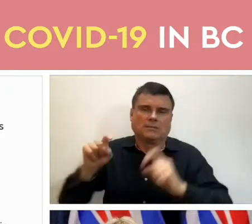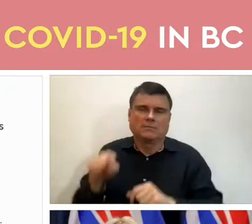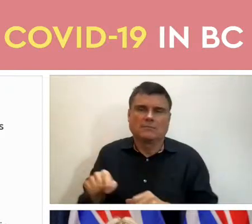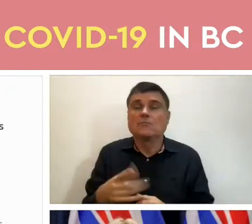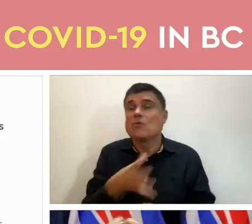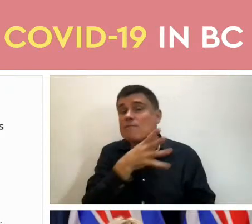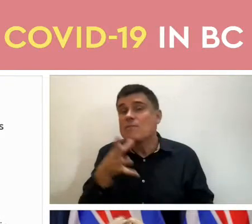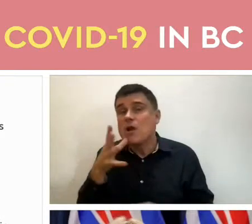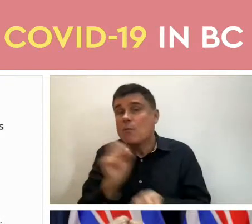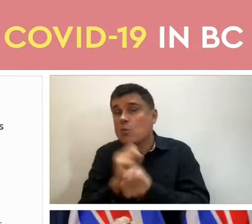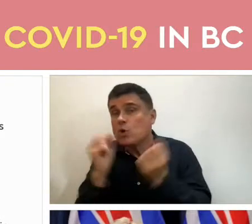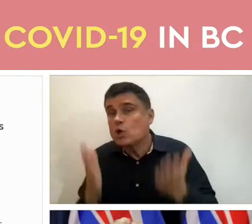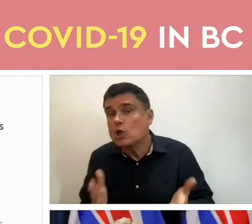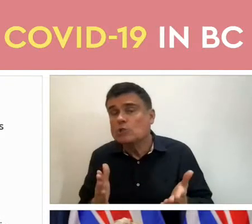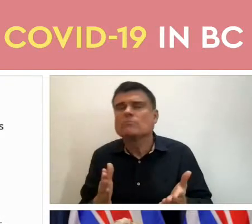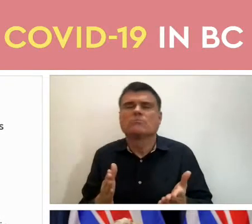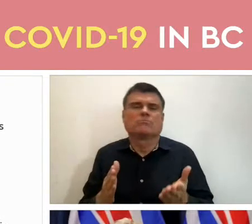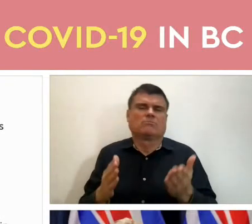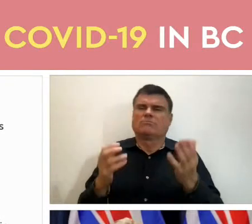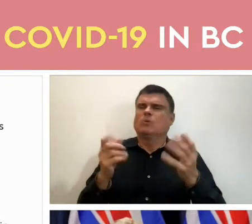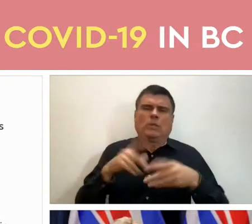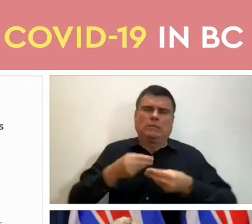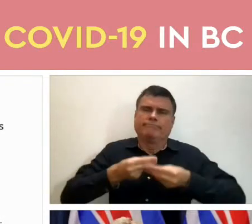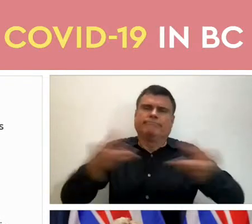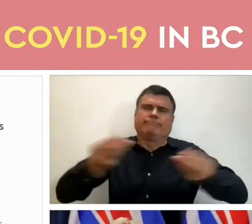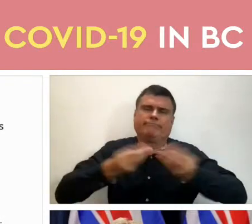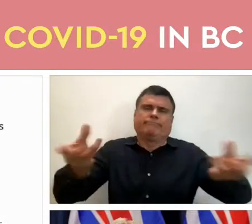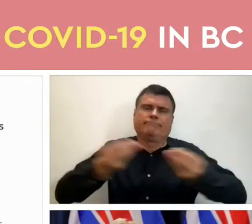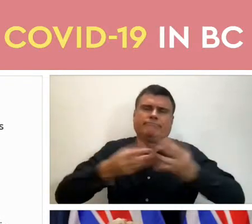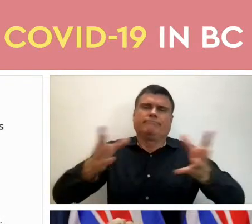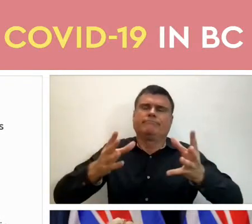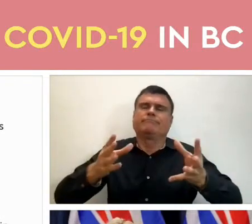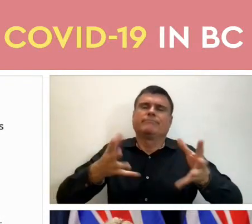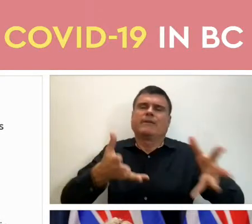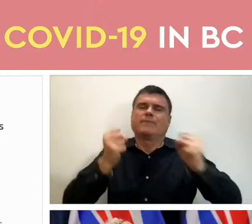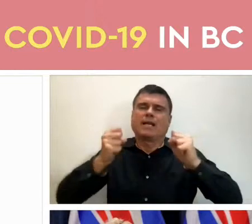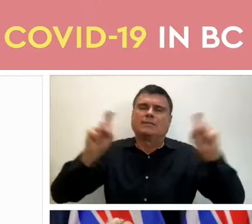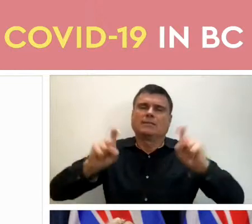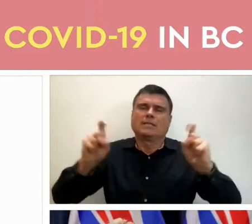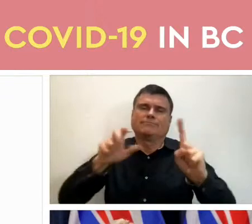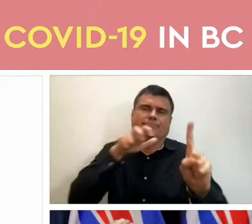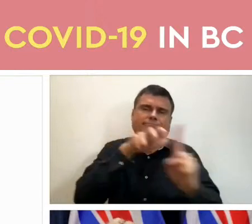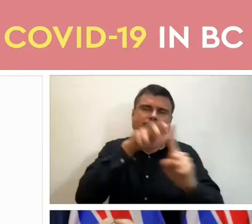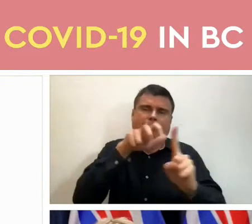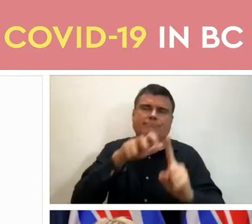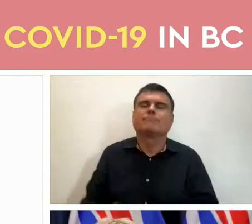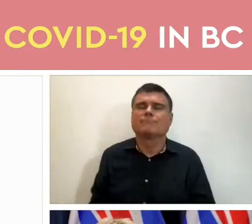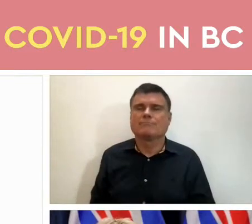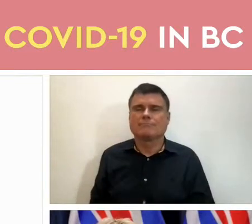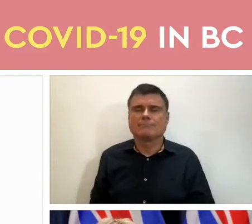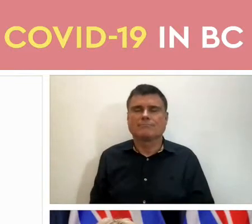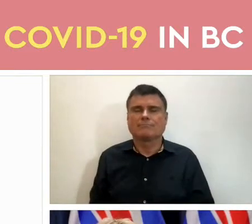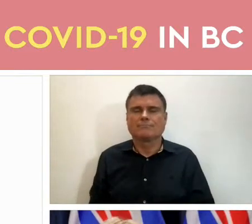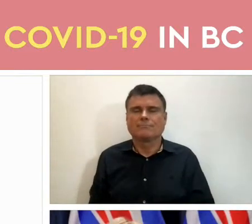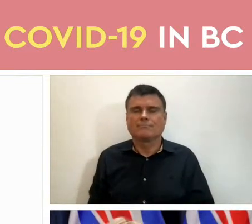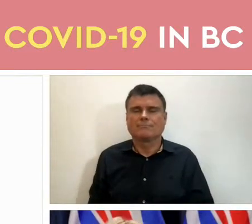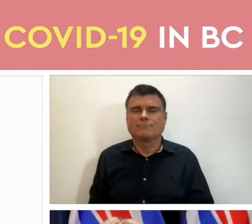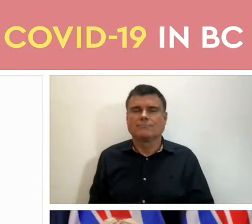a ready of testing strategies where we have been involved with them.